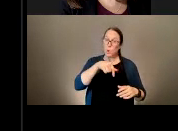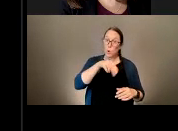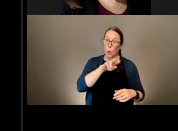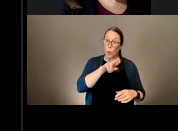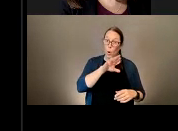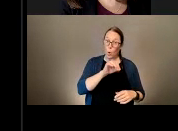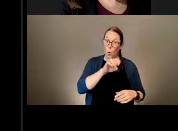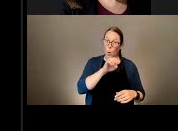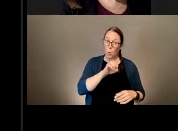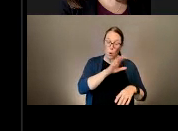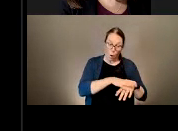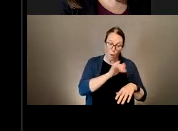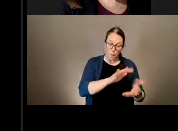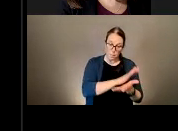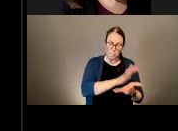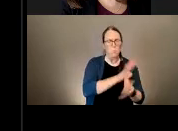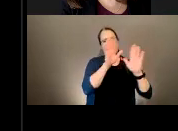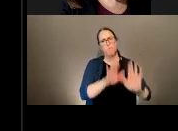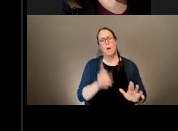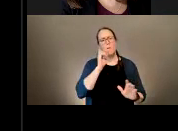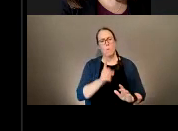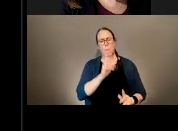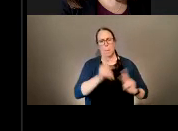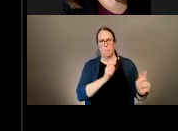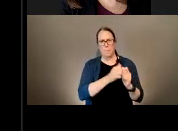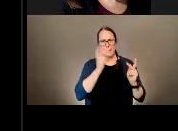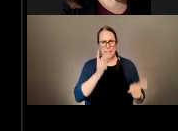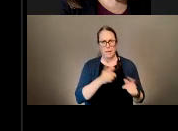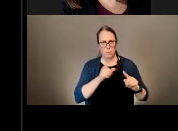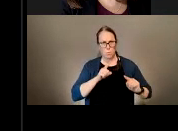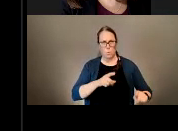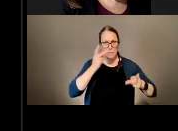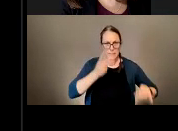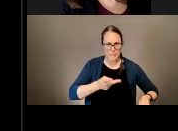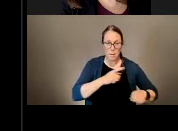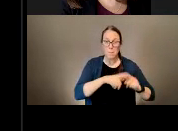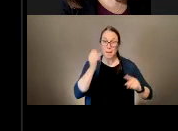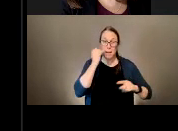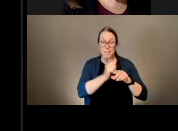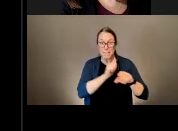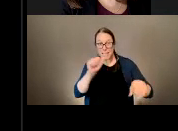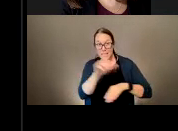is a great way for those people to visit that. But if you're emailing a flyer,